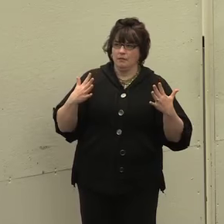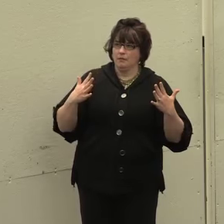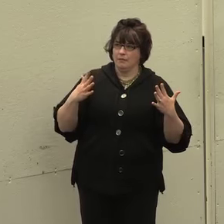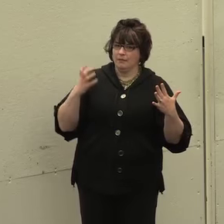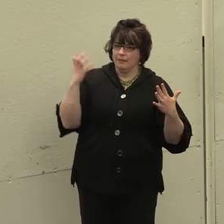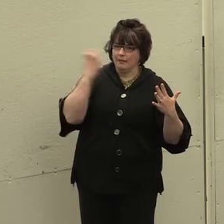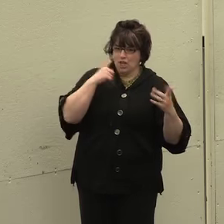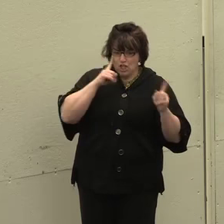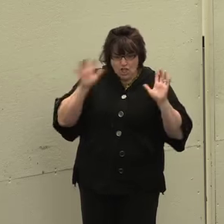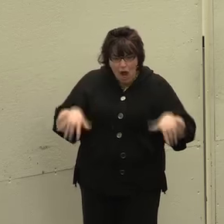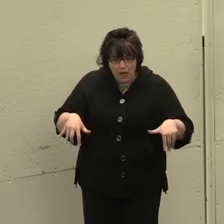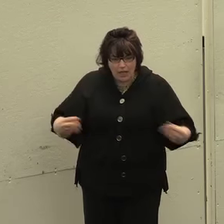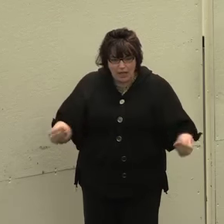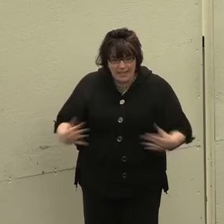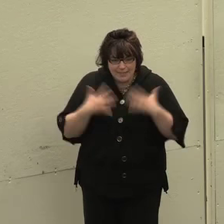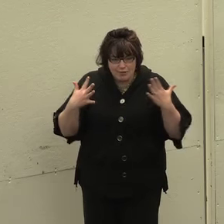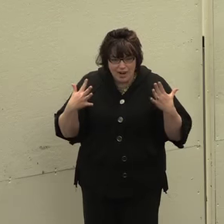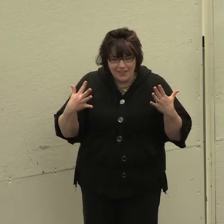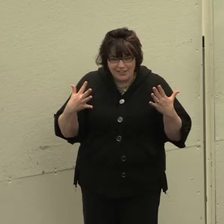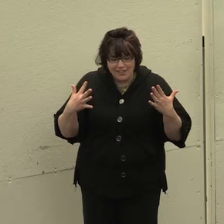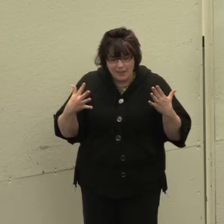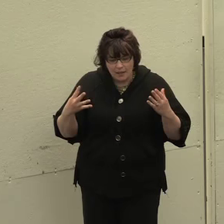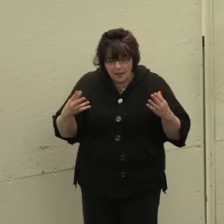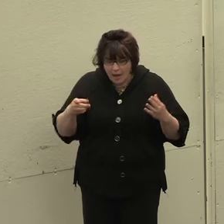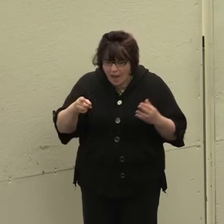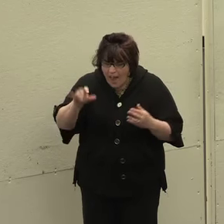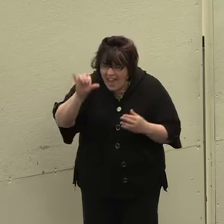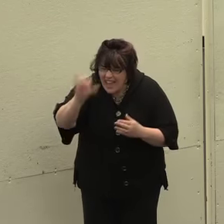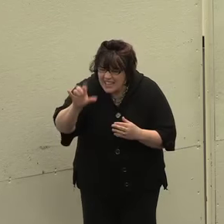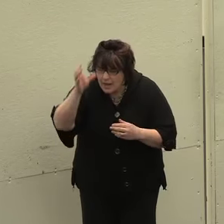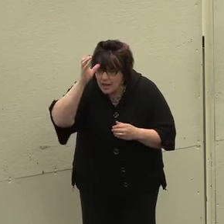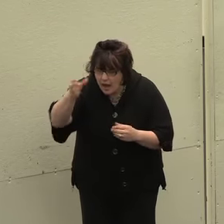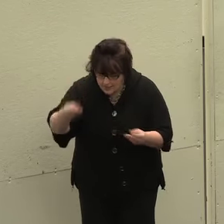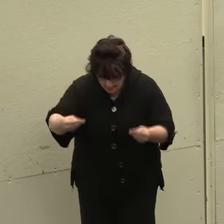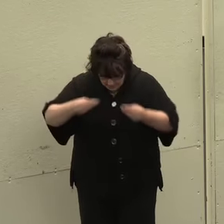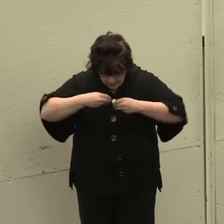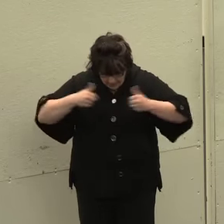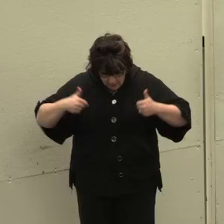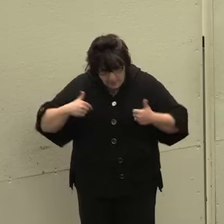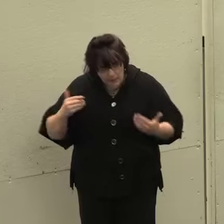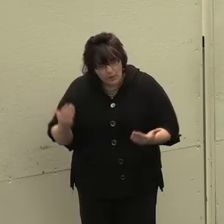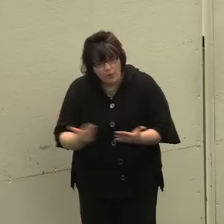which gave me a new understanding of what I'm doing.